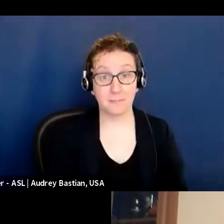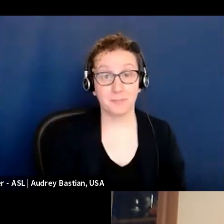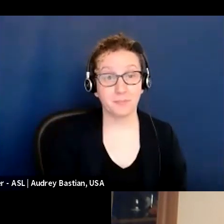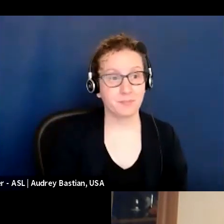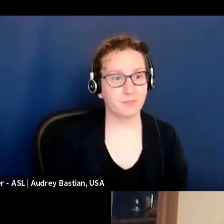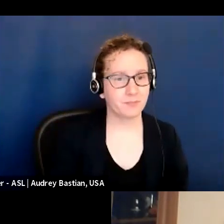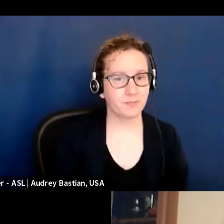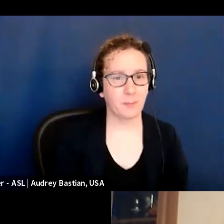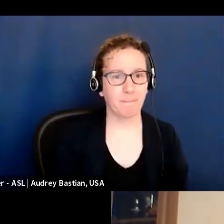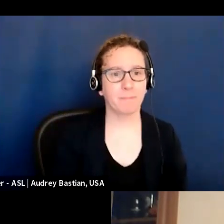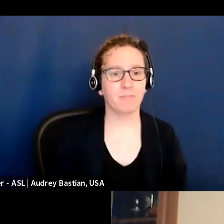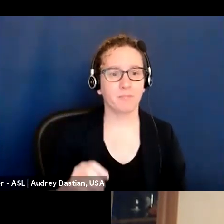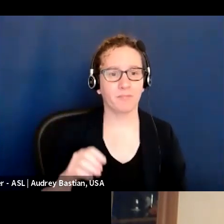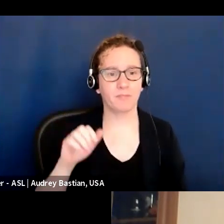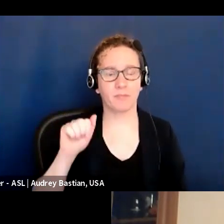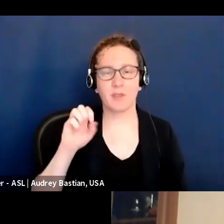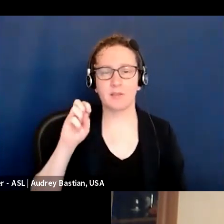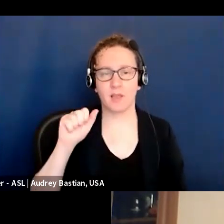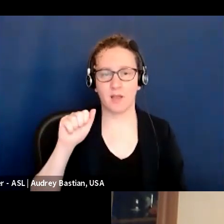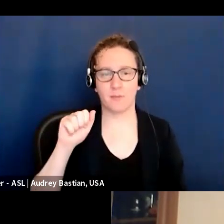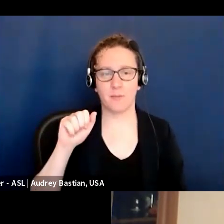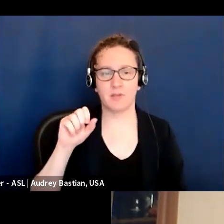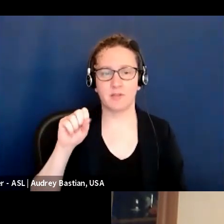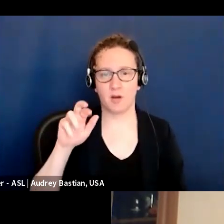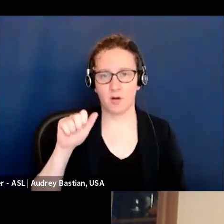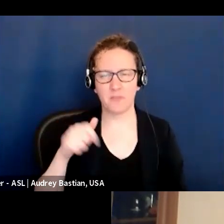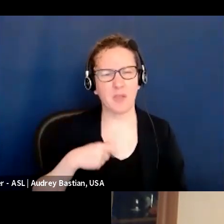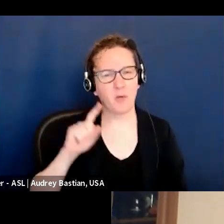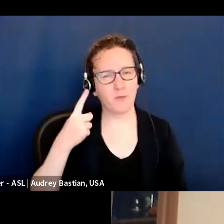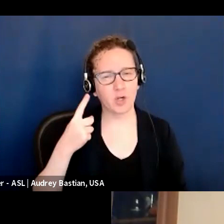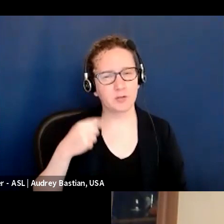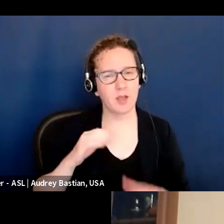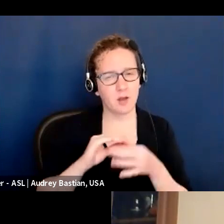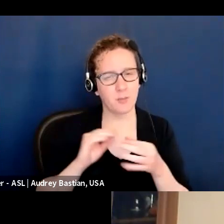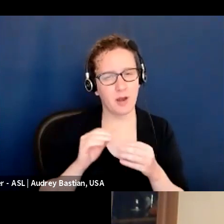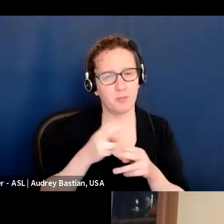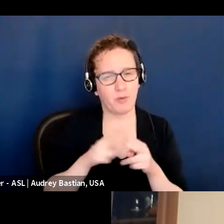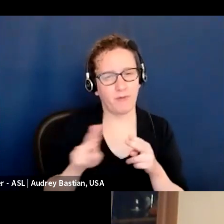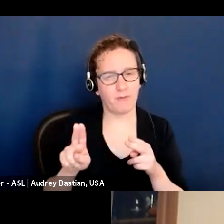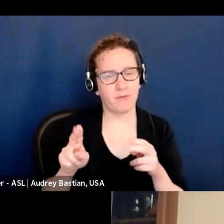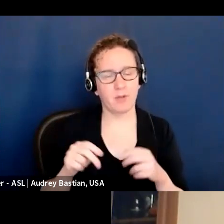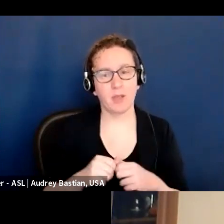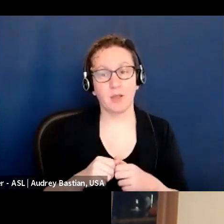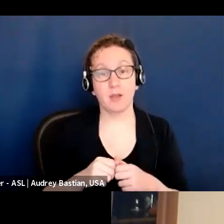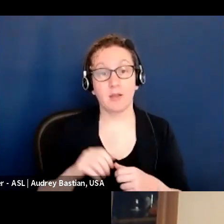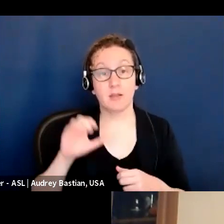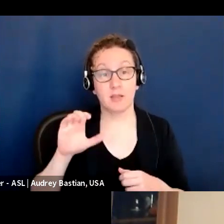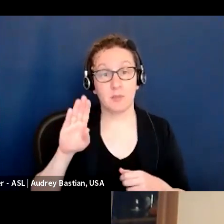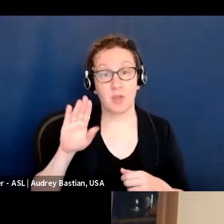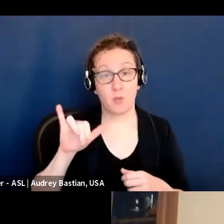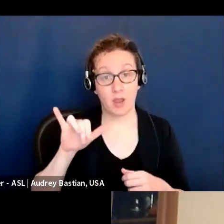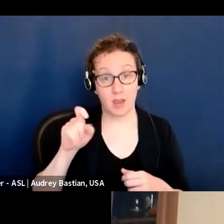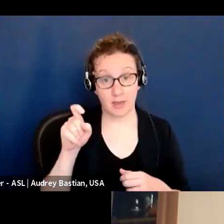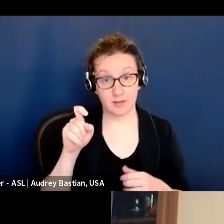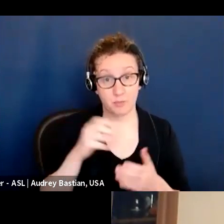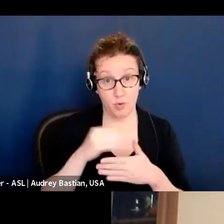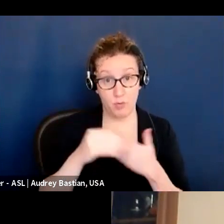I can go first, just because I had talked about it a little bit. So the CBYX program already had